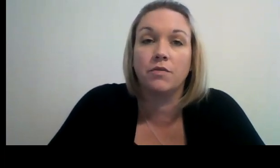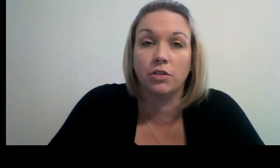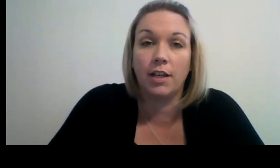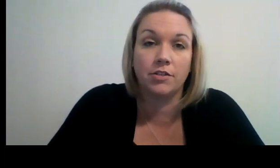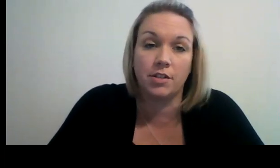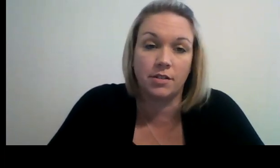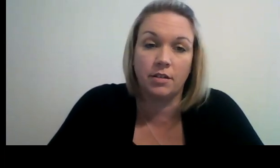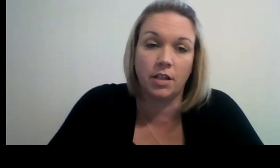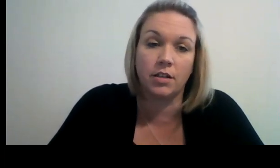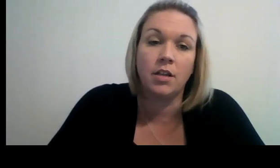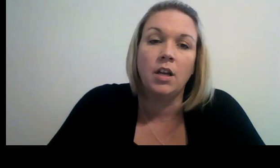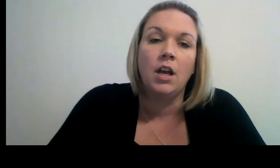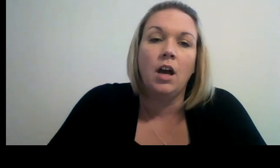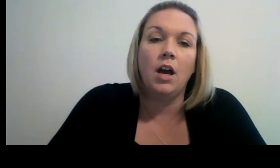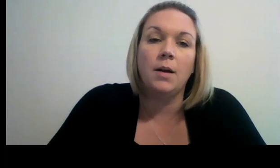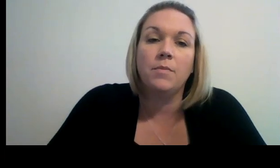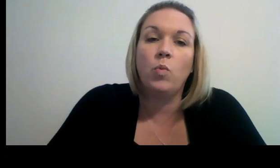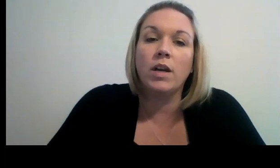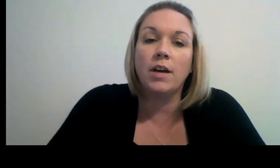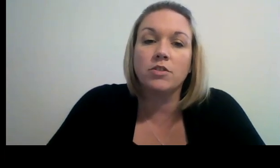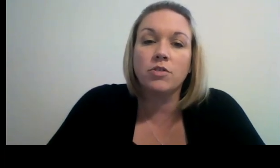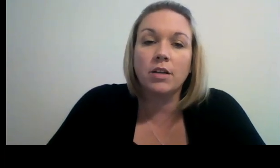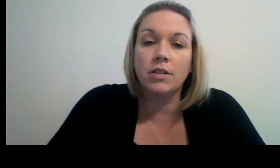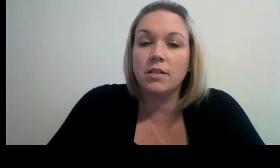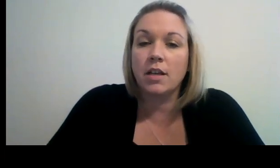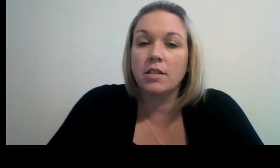your letters is clear. Um one other trick when discussing